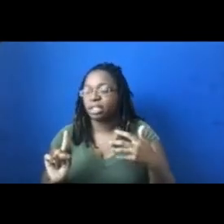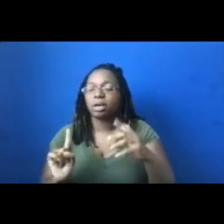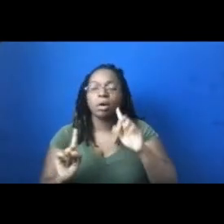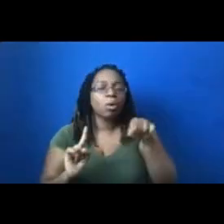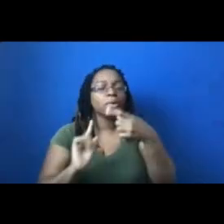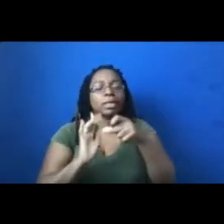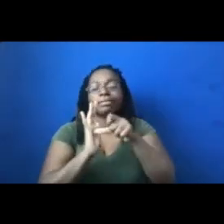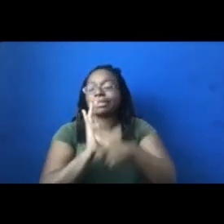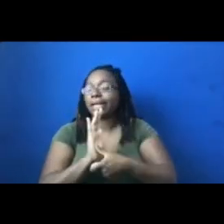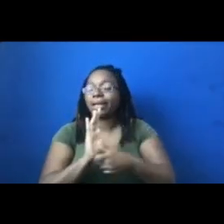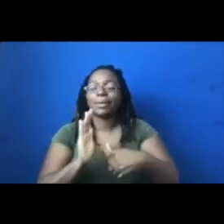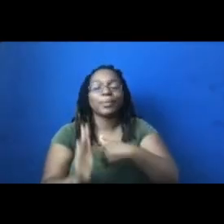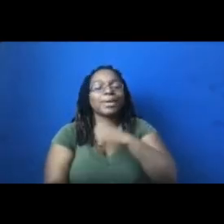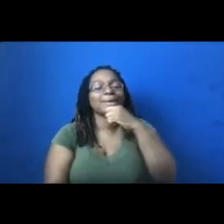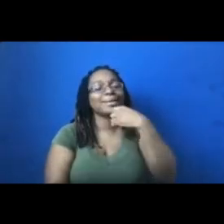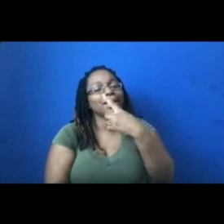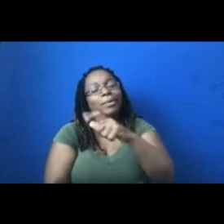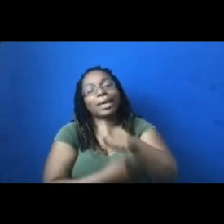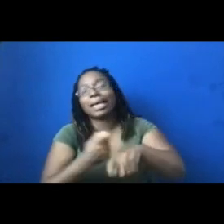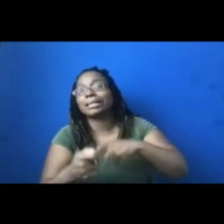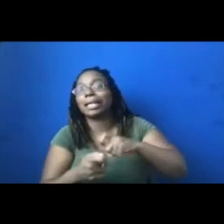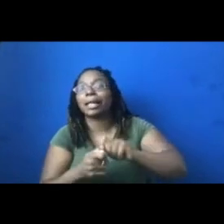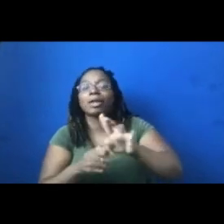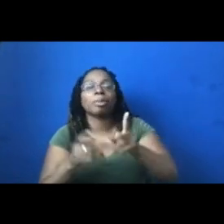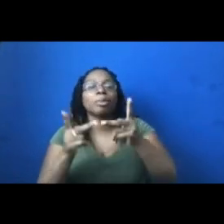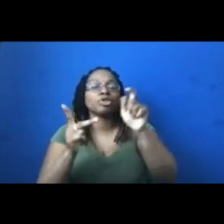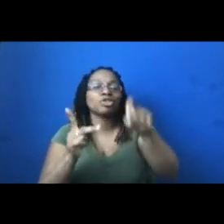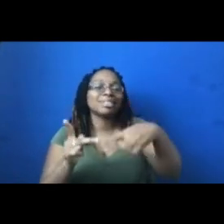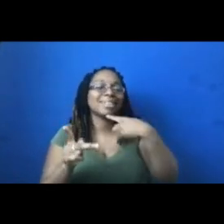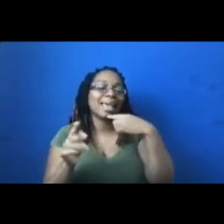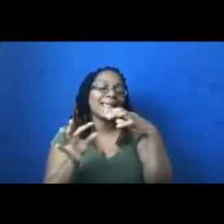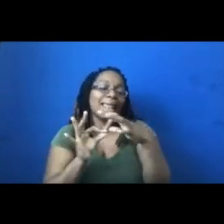should say in your proposal, we're providing illustrations to